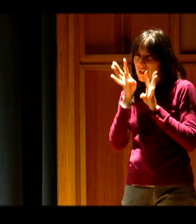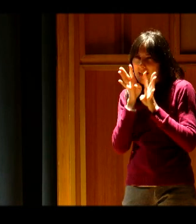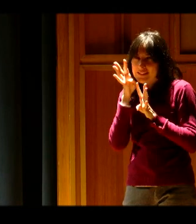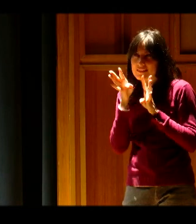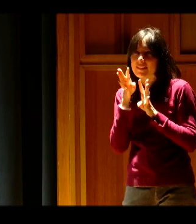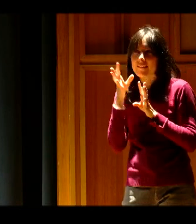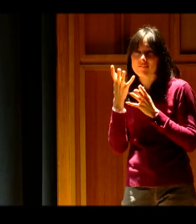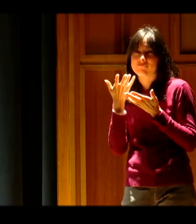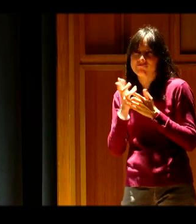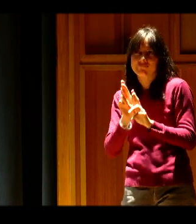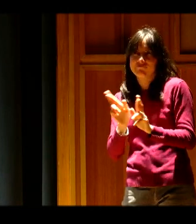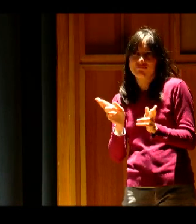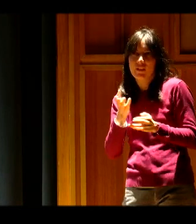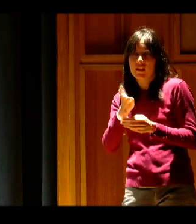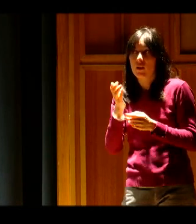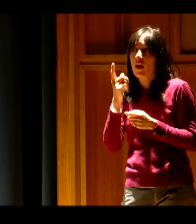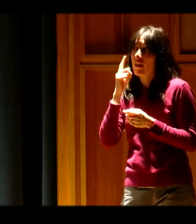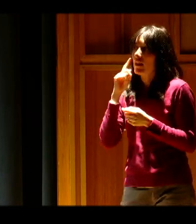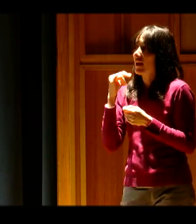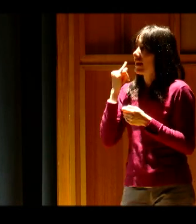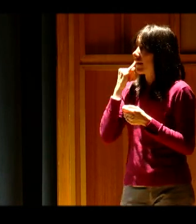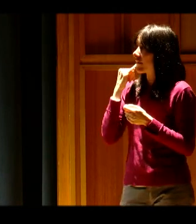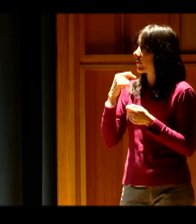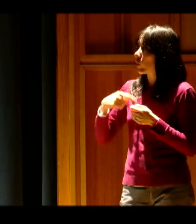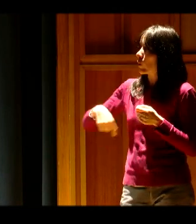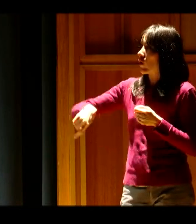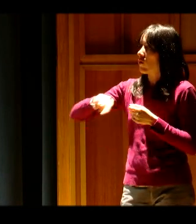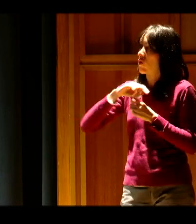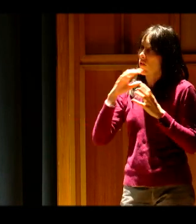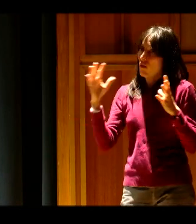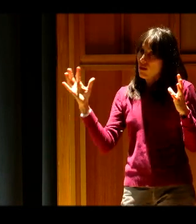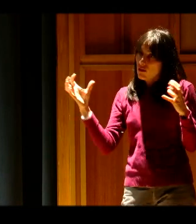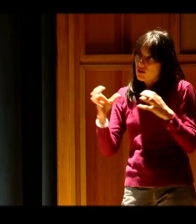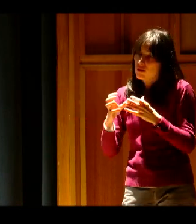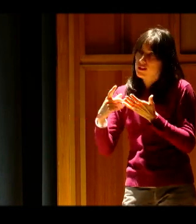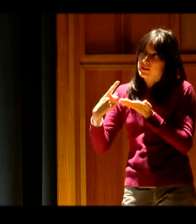And that I think when we come together and we talk, and we talk about today